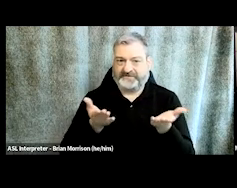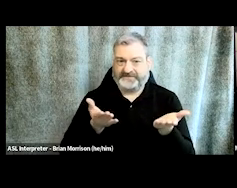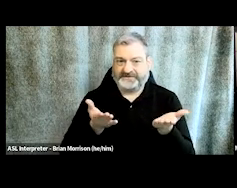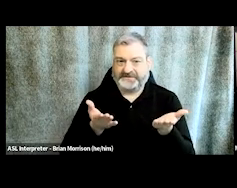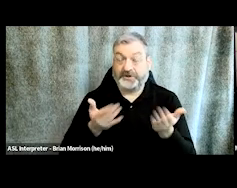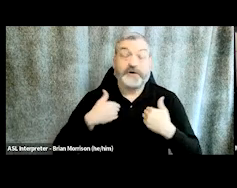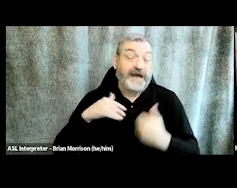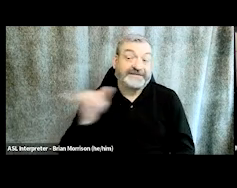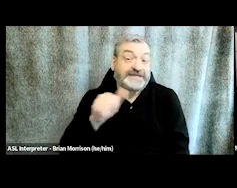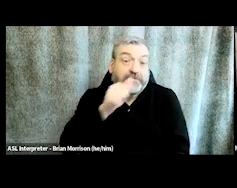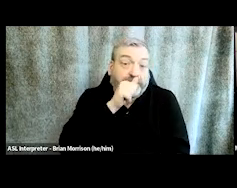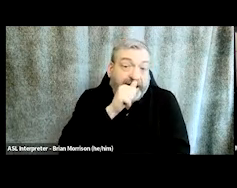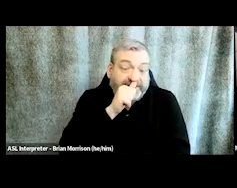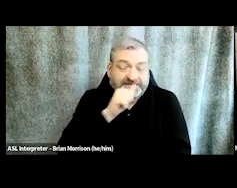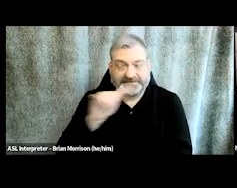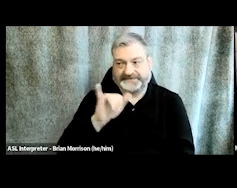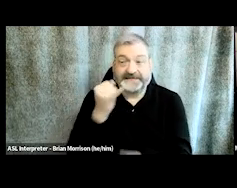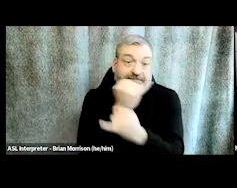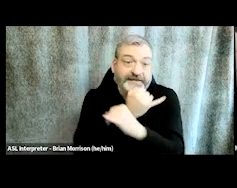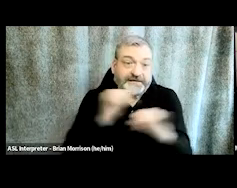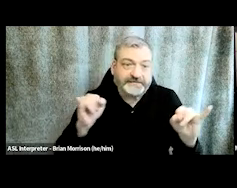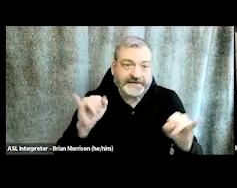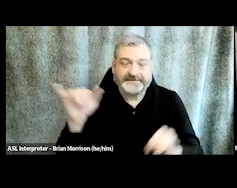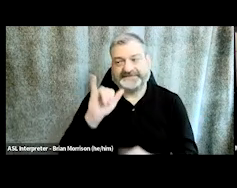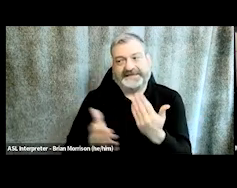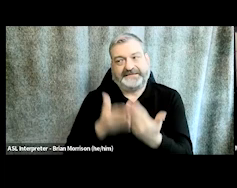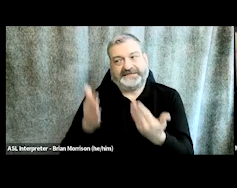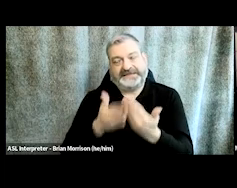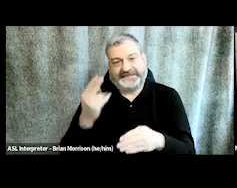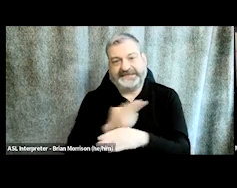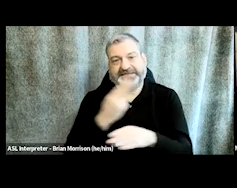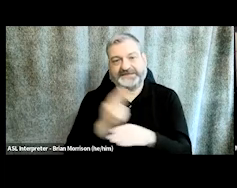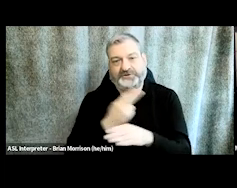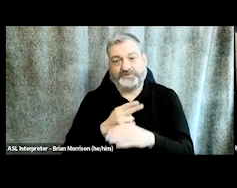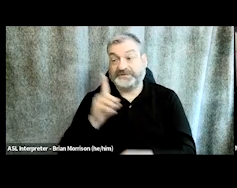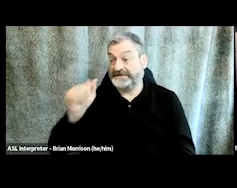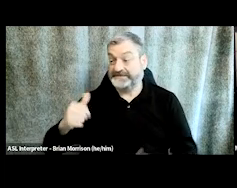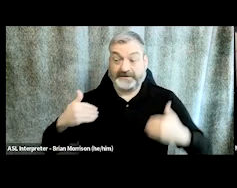same independence and same ease of use as individuals without disabilities.